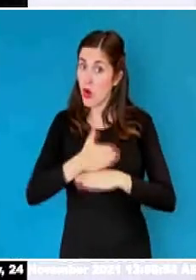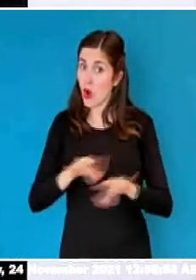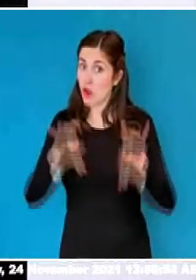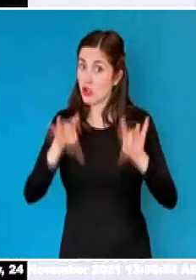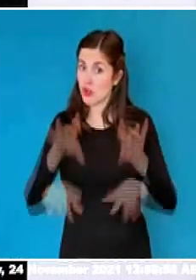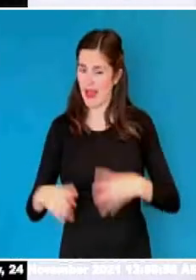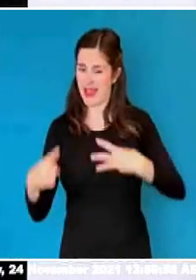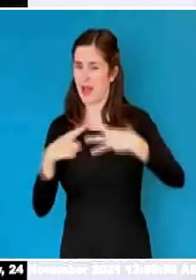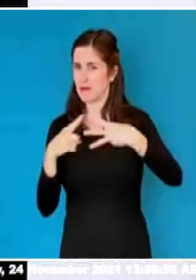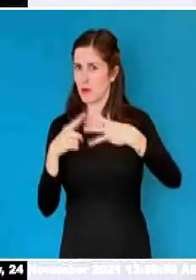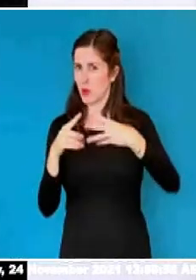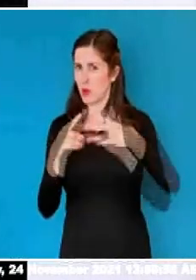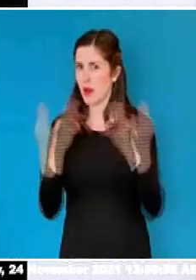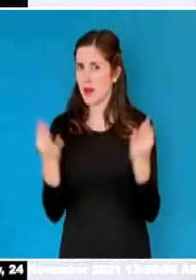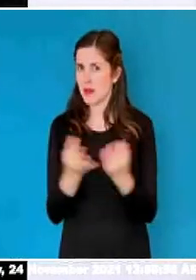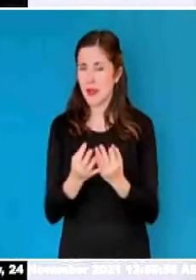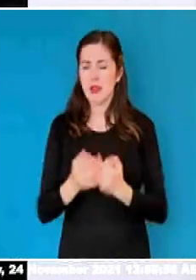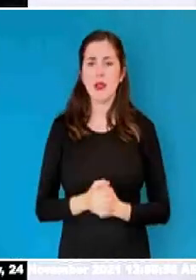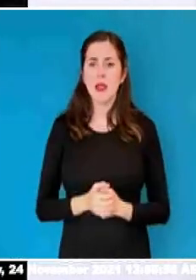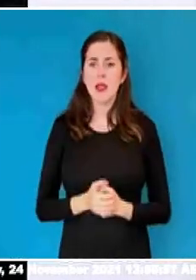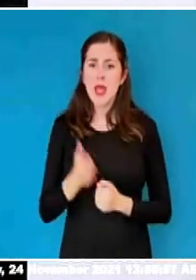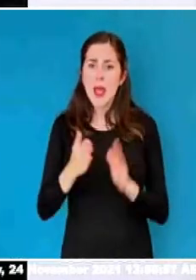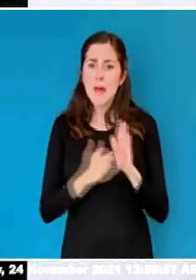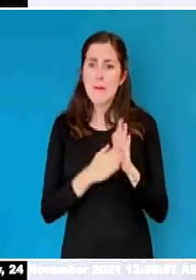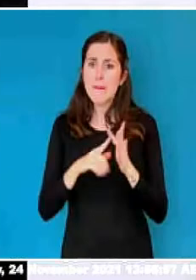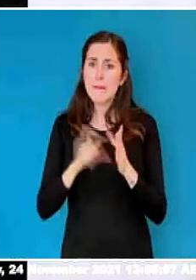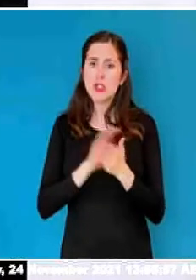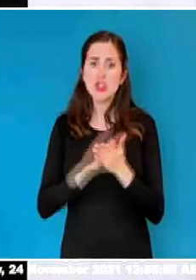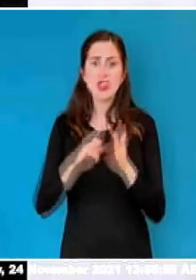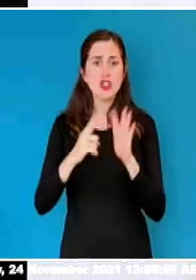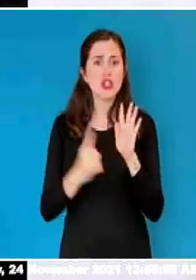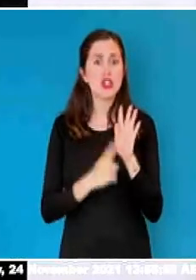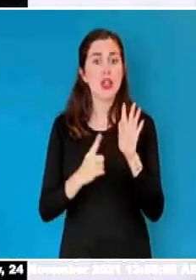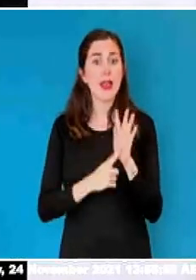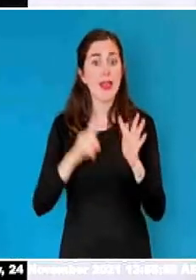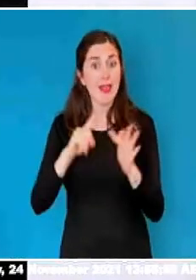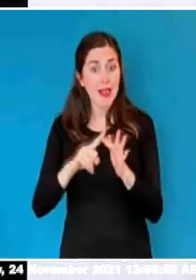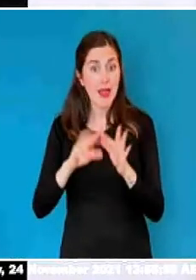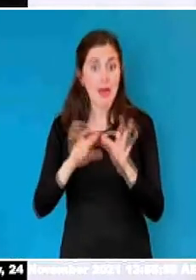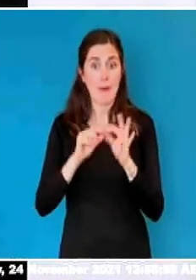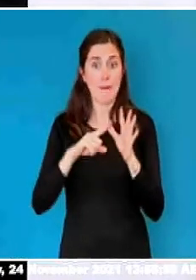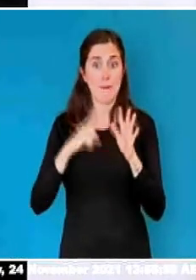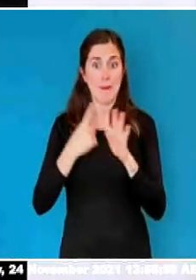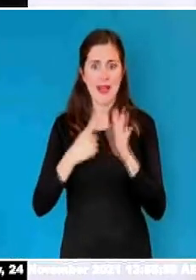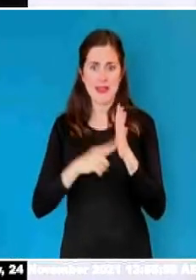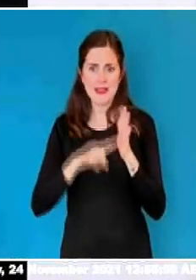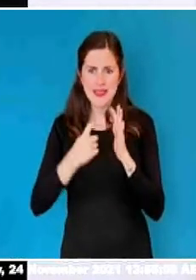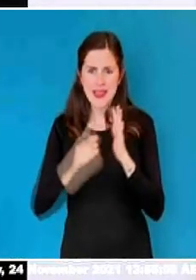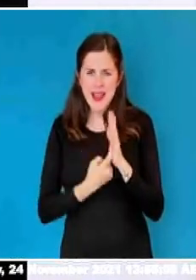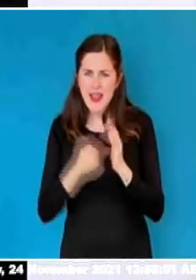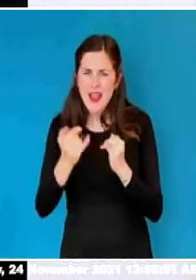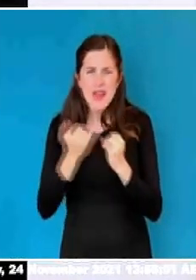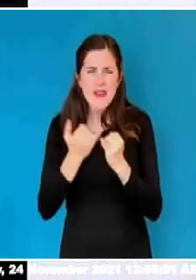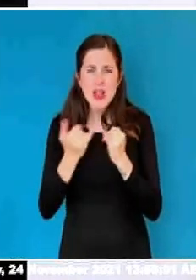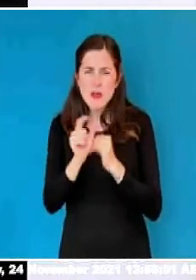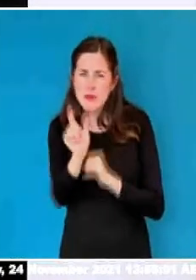I think Ms Michelle Baxter is part of the panel but you're very distant, so I'm not